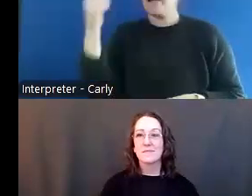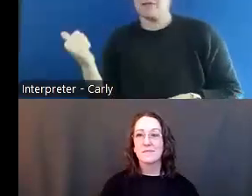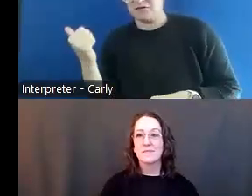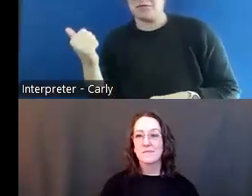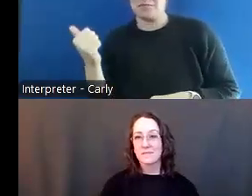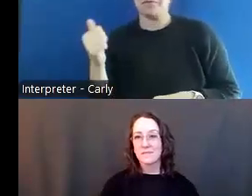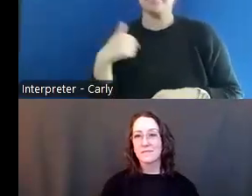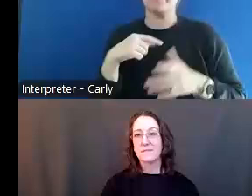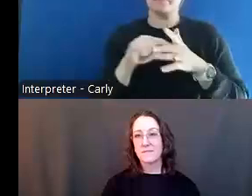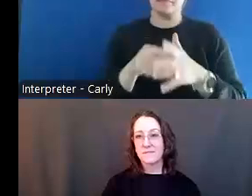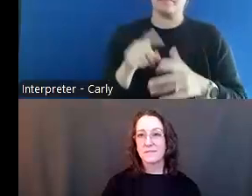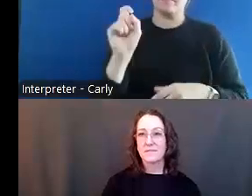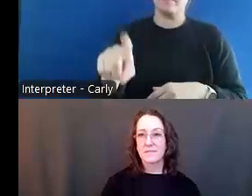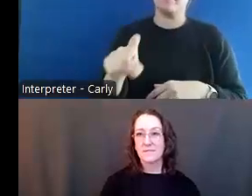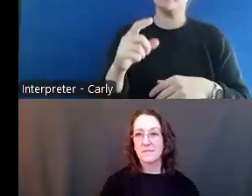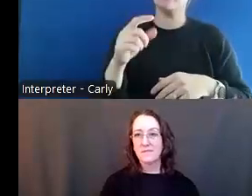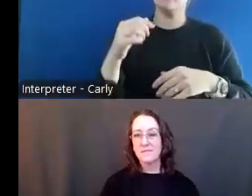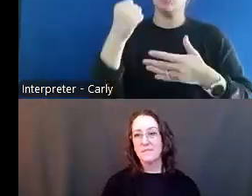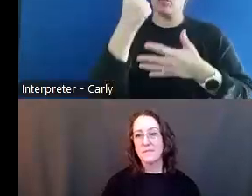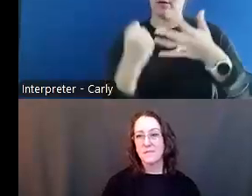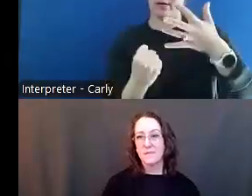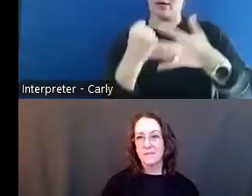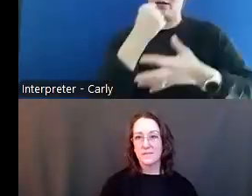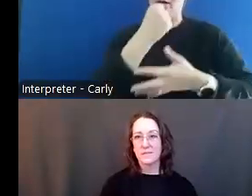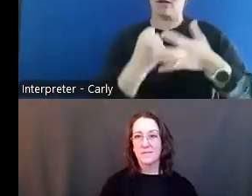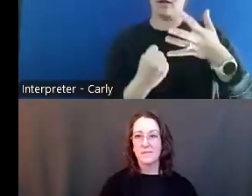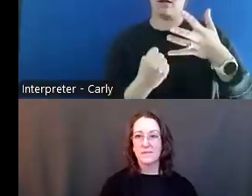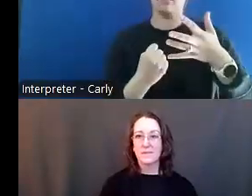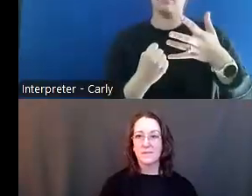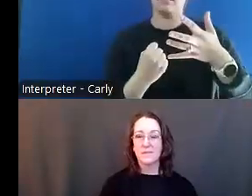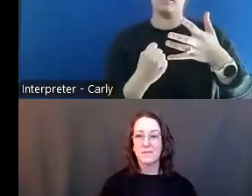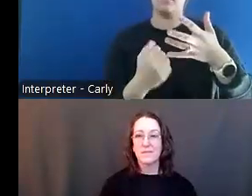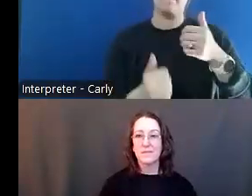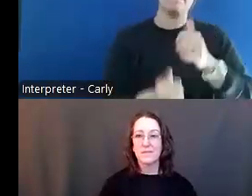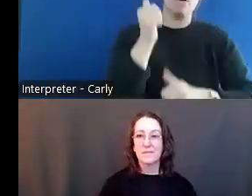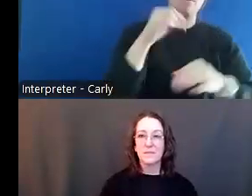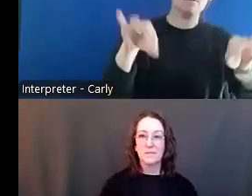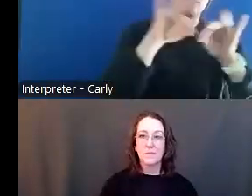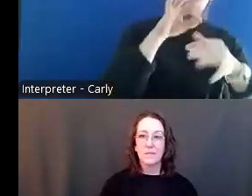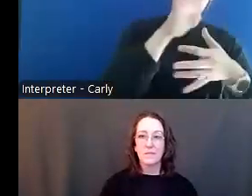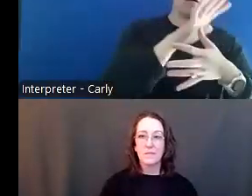start by asking them to rank by what's most least and kind of in the middle in importance and for